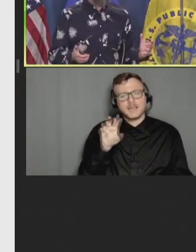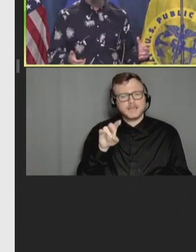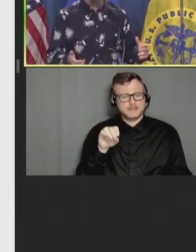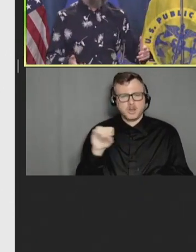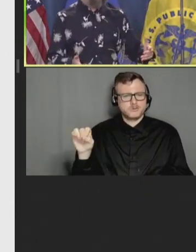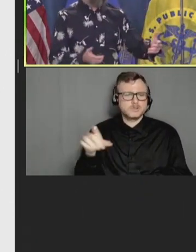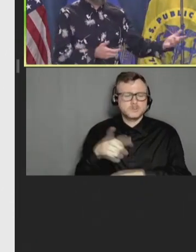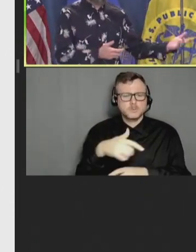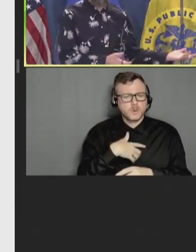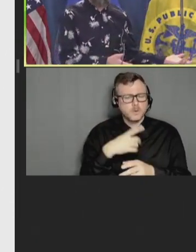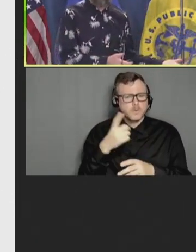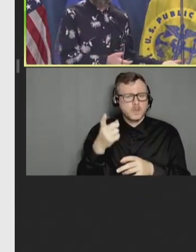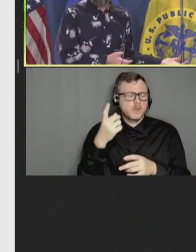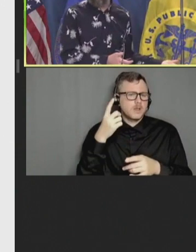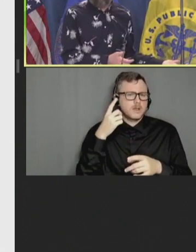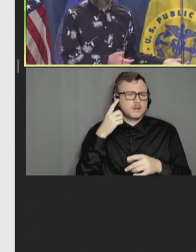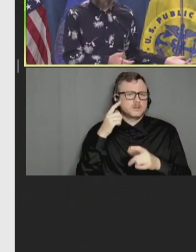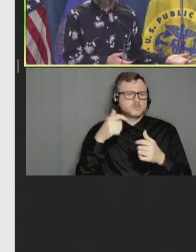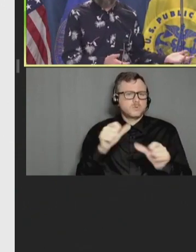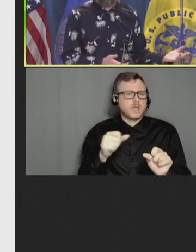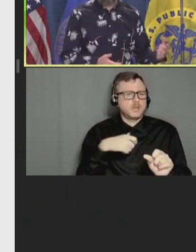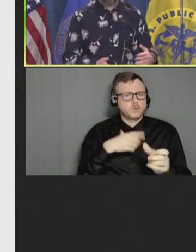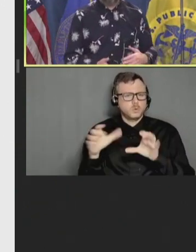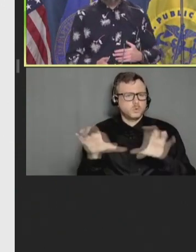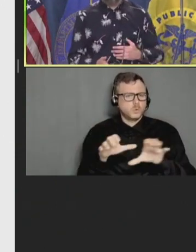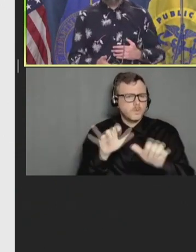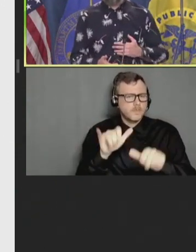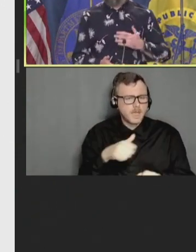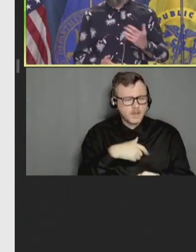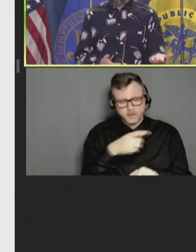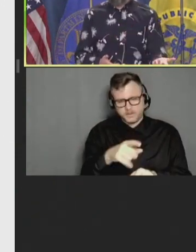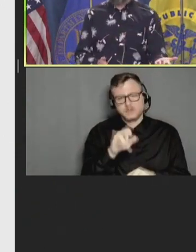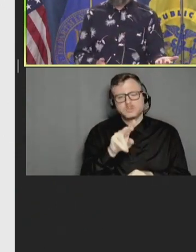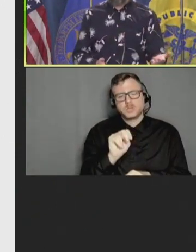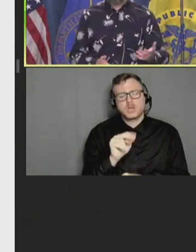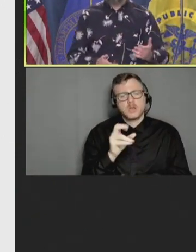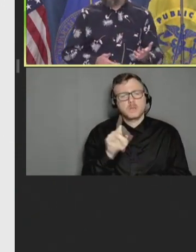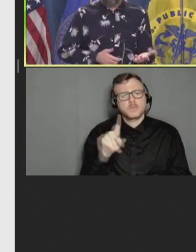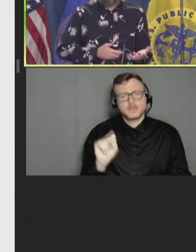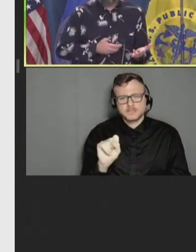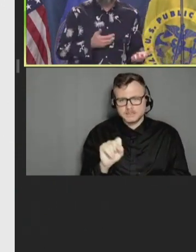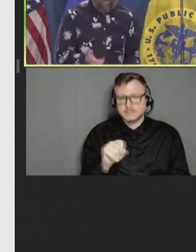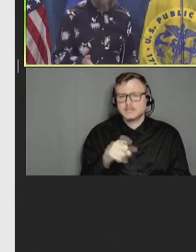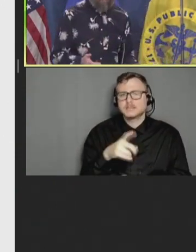we were trying to do that with Johns Hopkins. So, we had our first Salon to talk about trust.